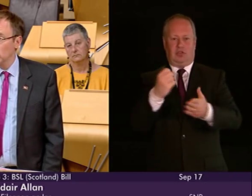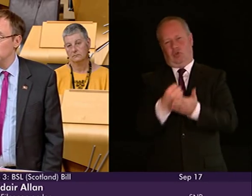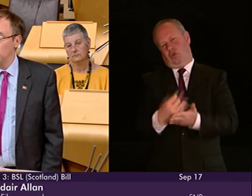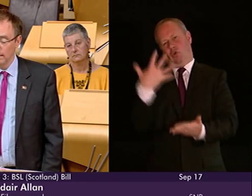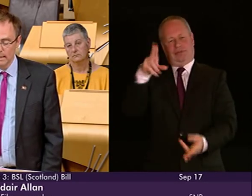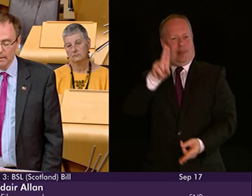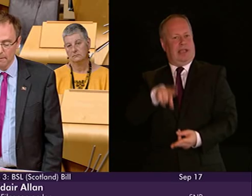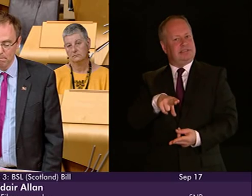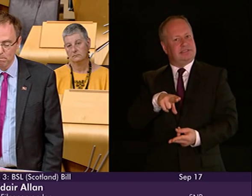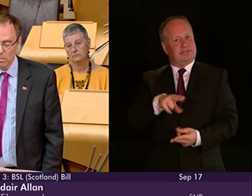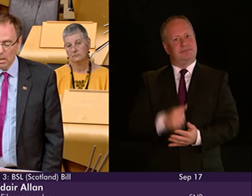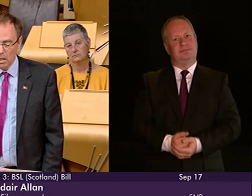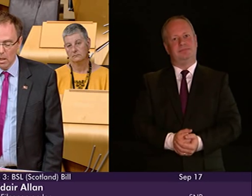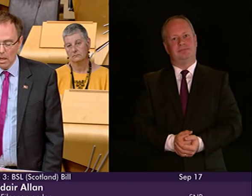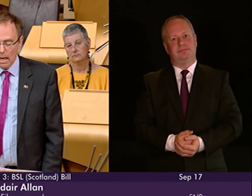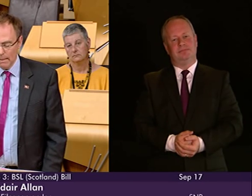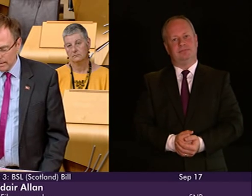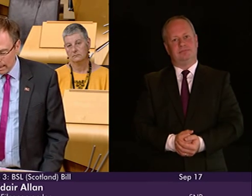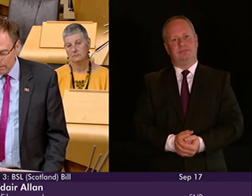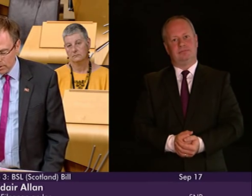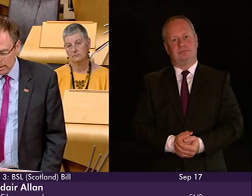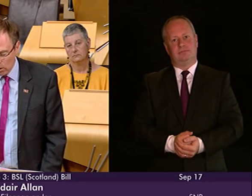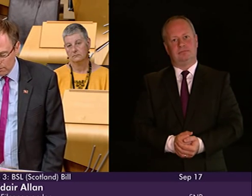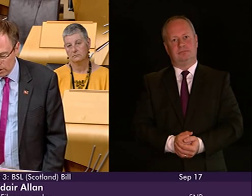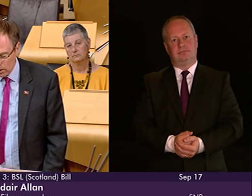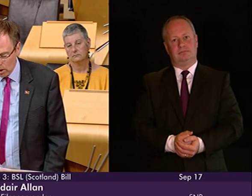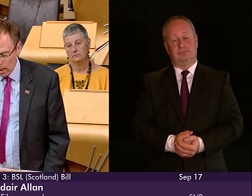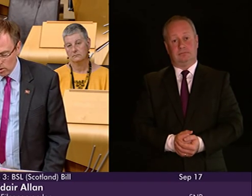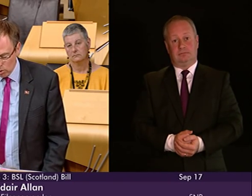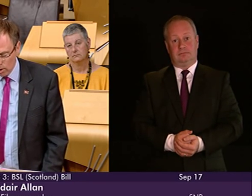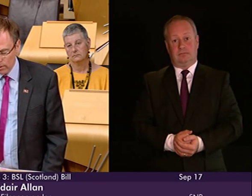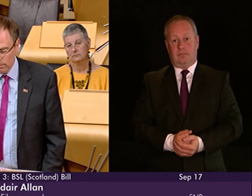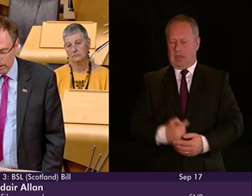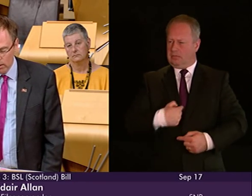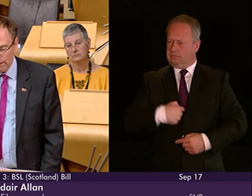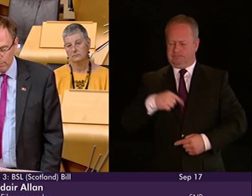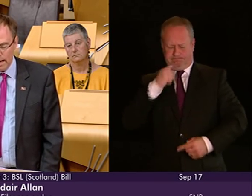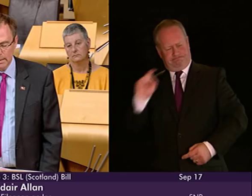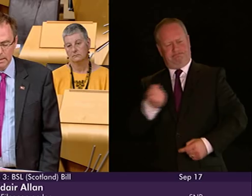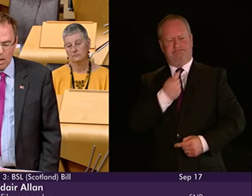the Scottish public sector. I am determined to ensure that the bill, if